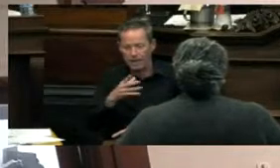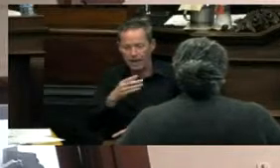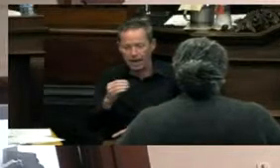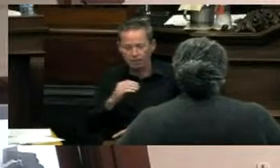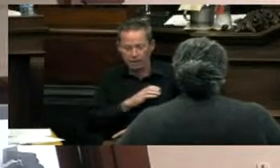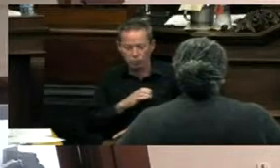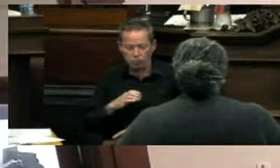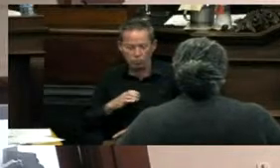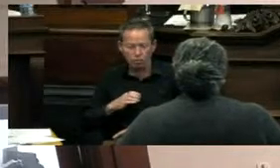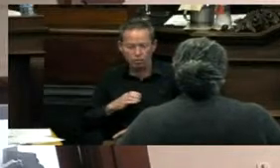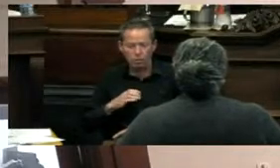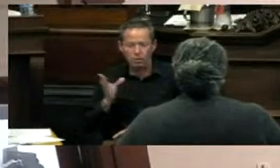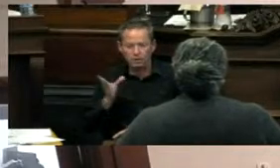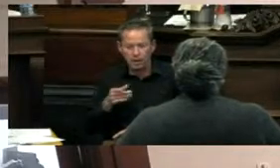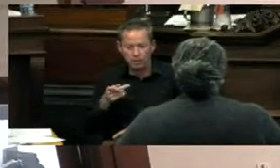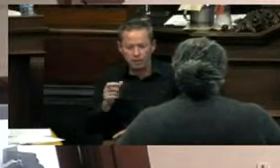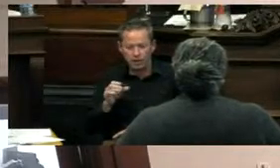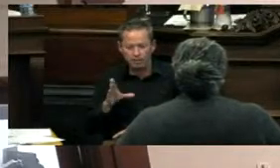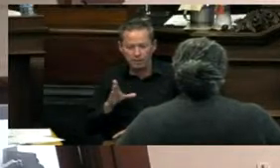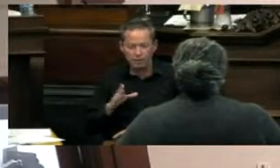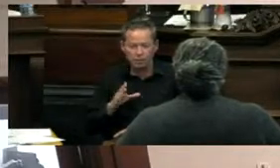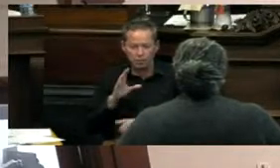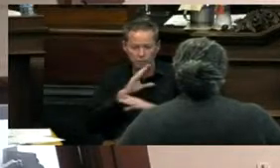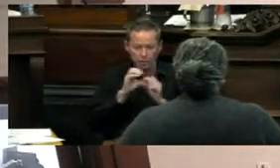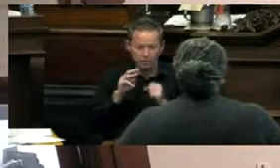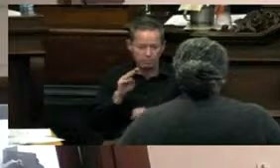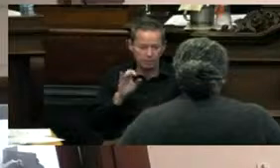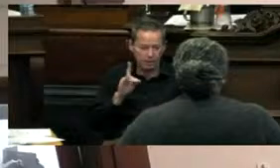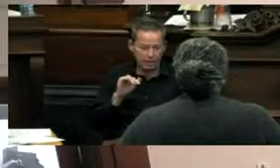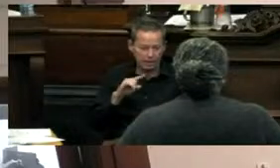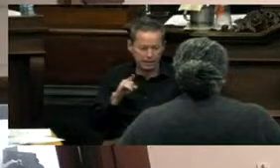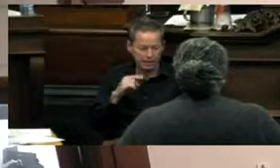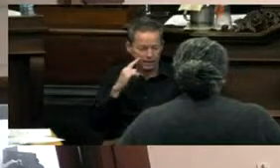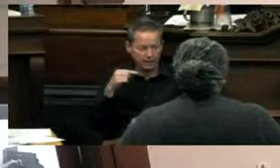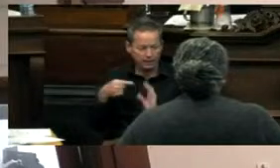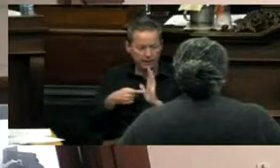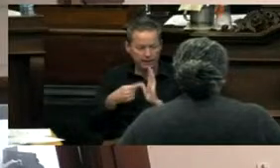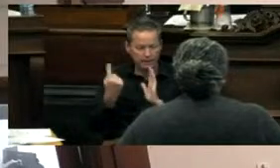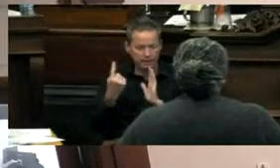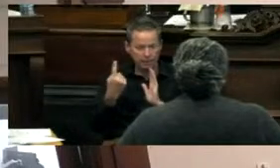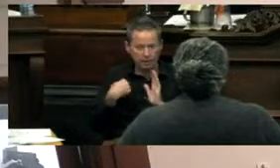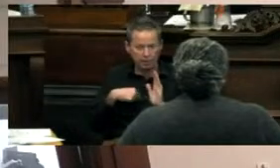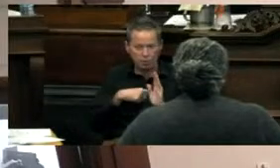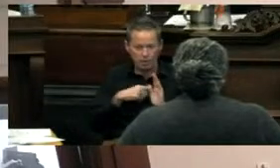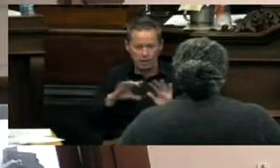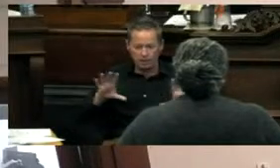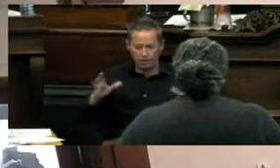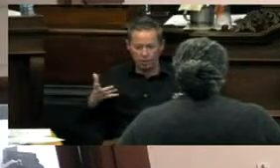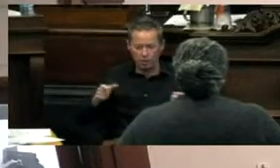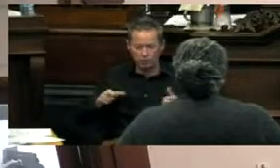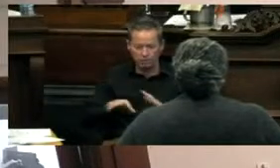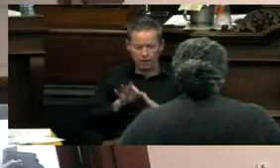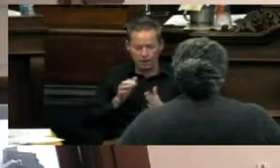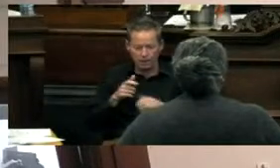anticipate a conflict in our interest, in the interest of RPD and the interest of counsel